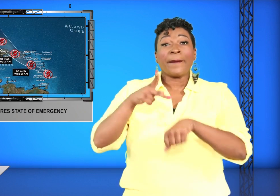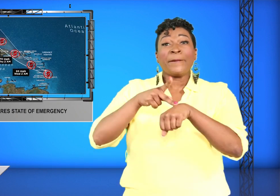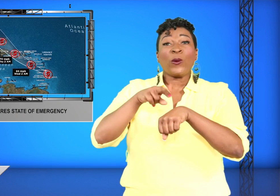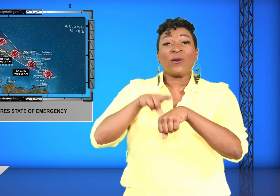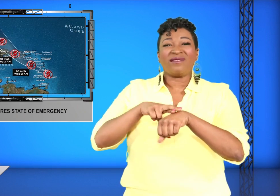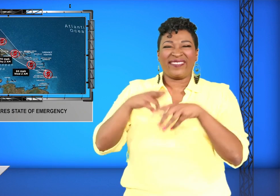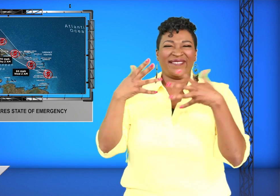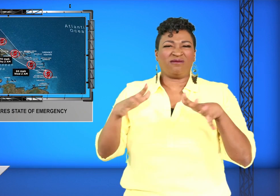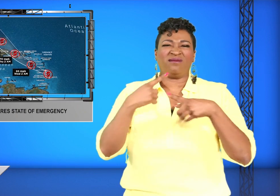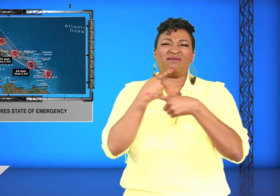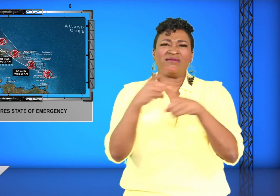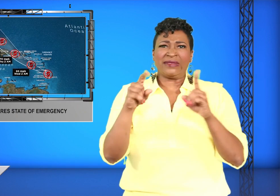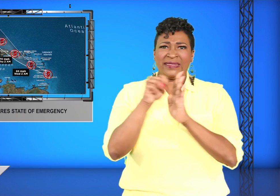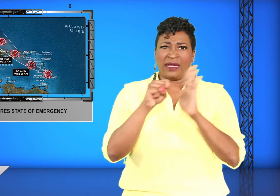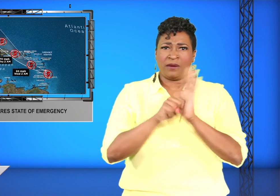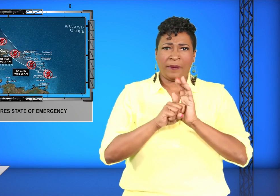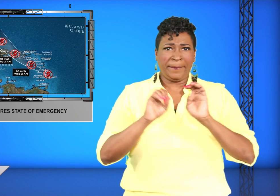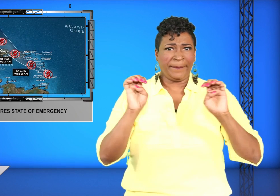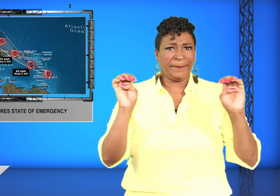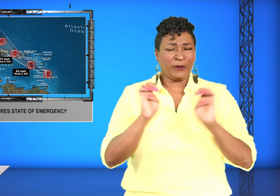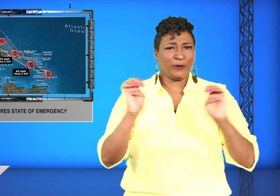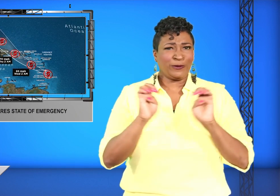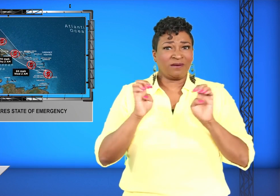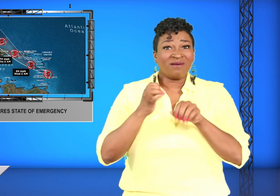A state of emergency has been declared in Puerto Rico.